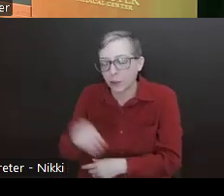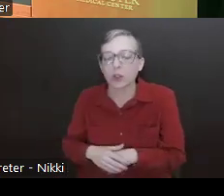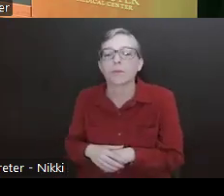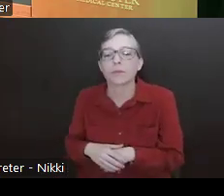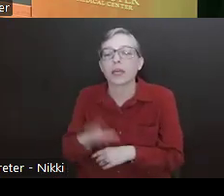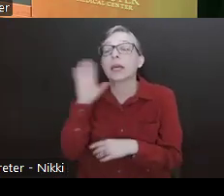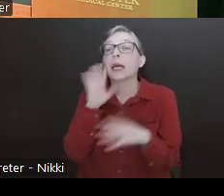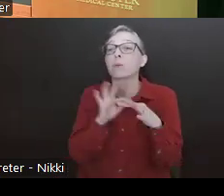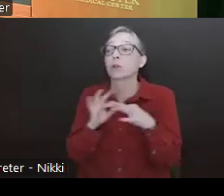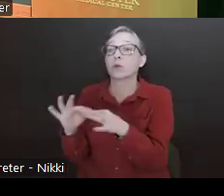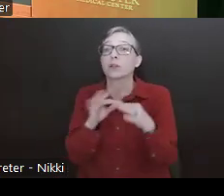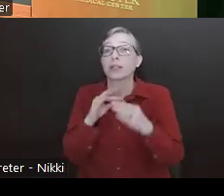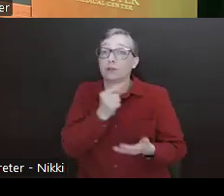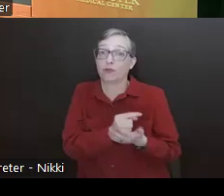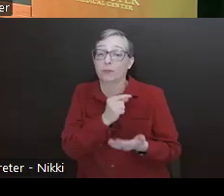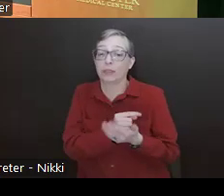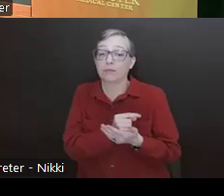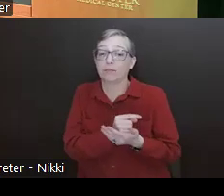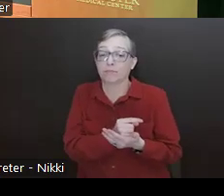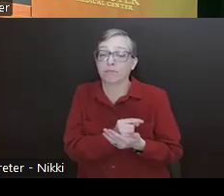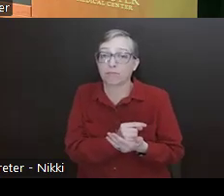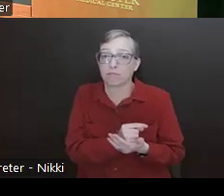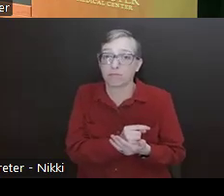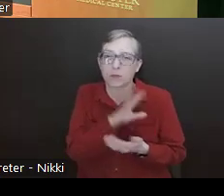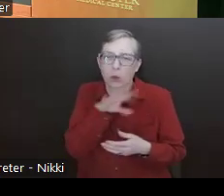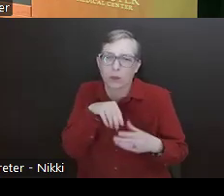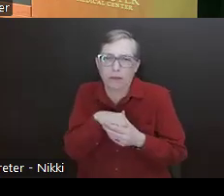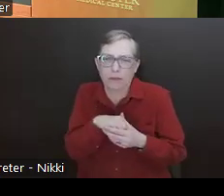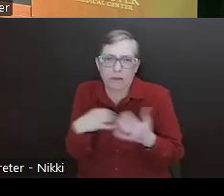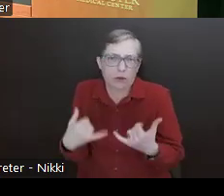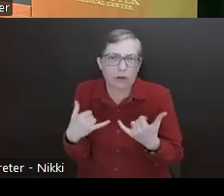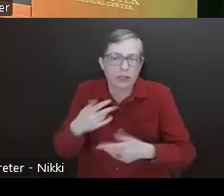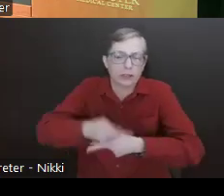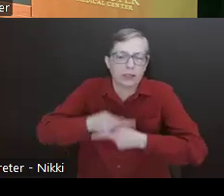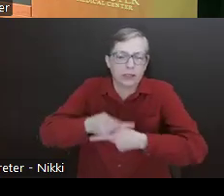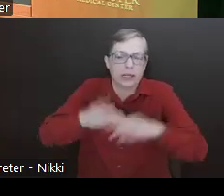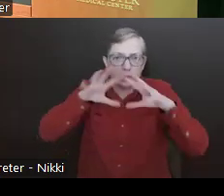framework of existing care so in this particular kind of situation uh the care manager would give